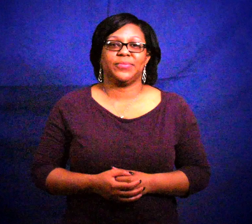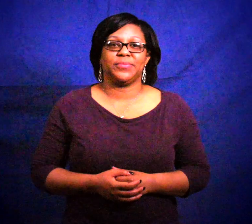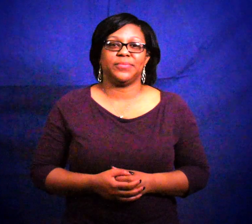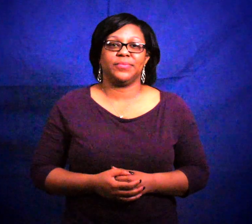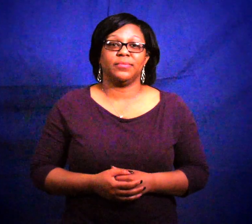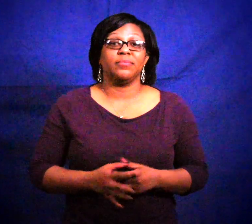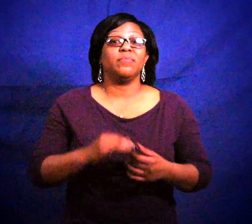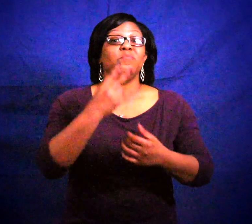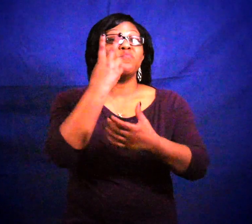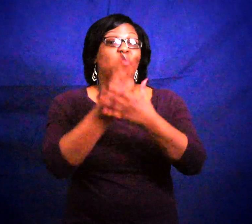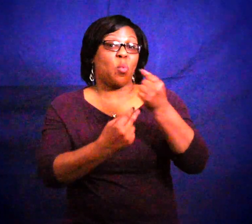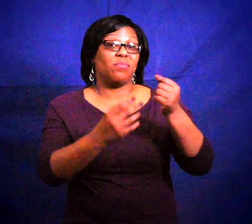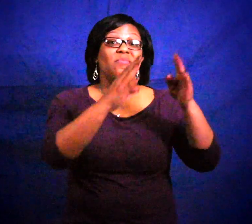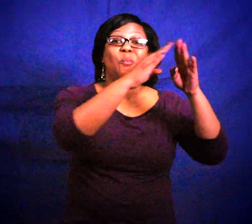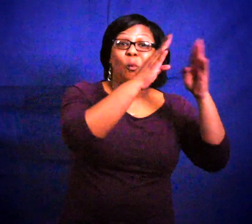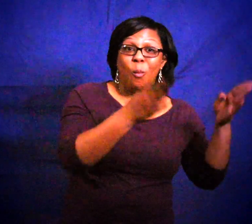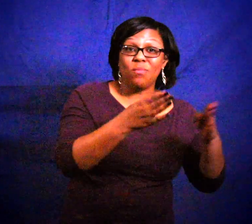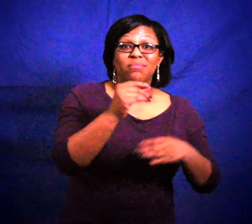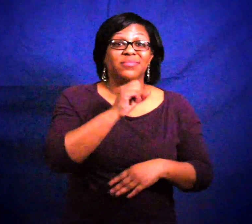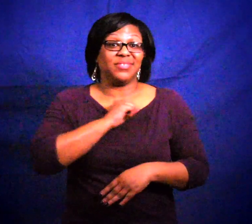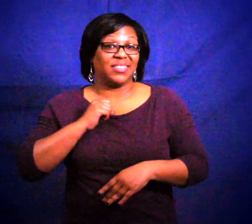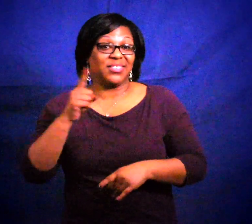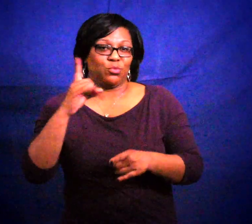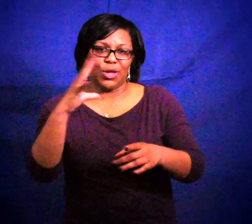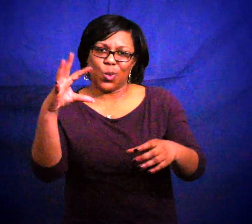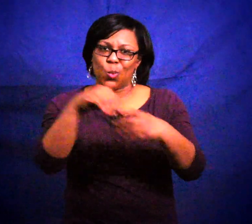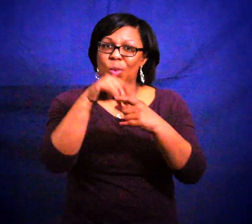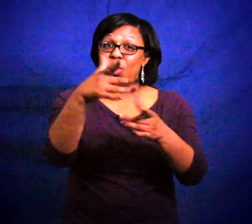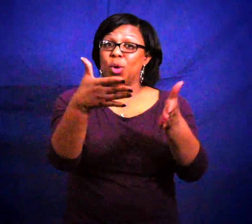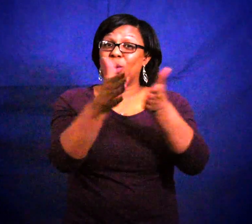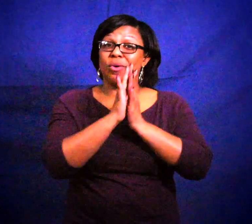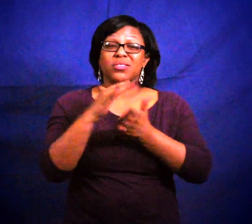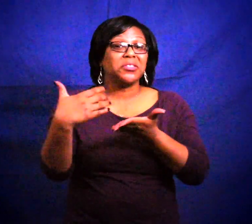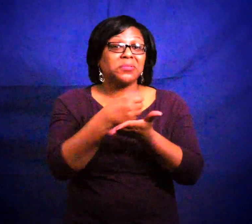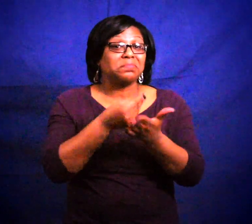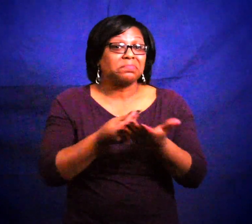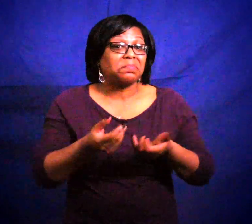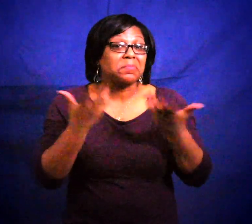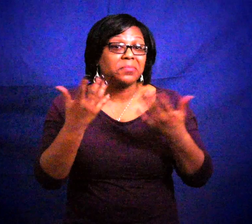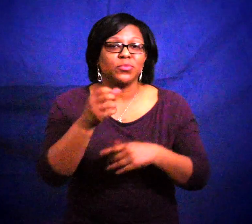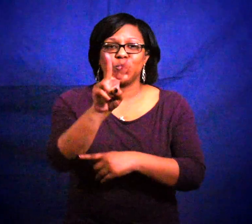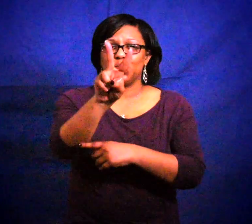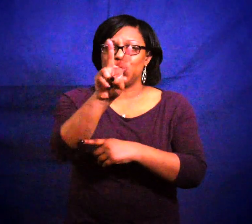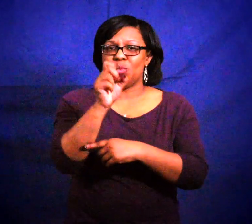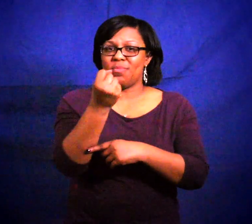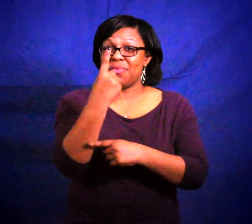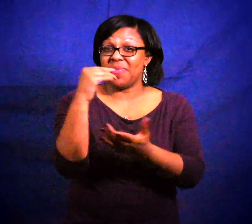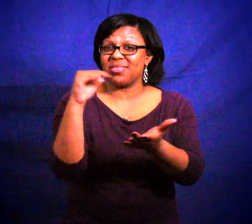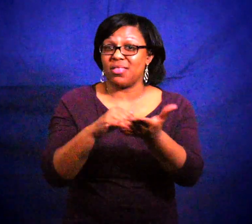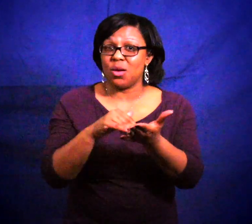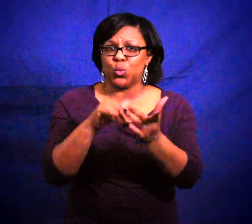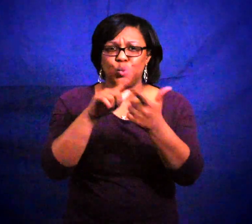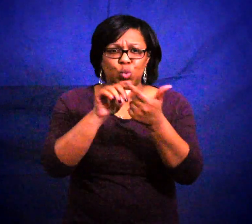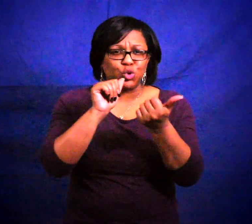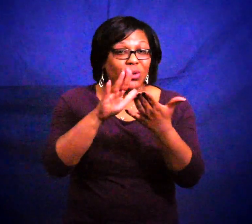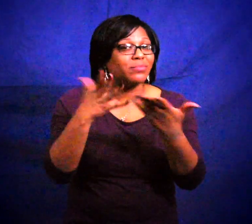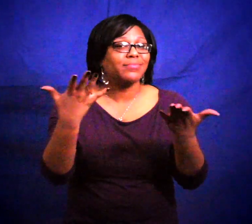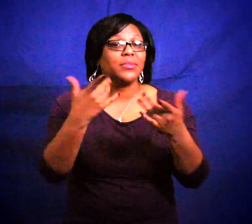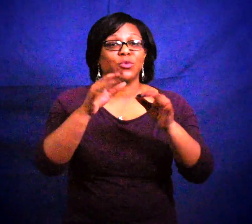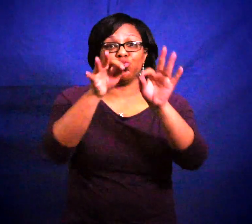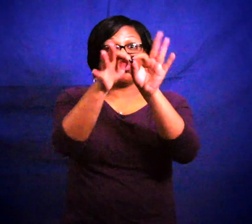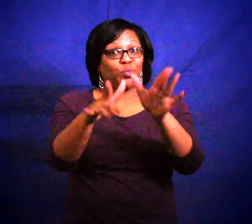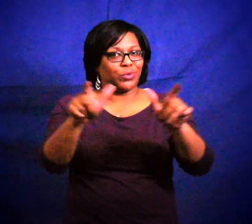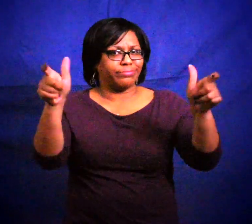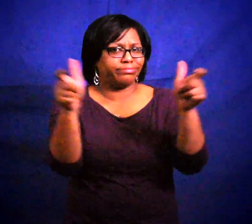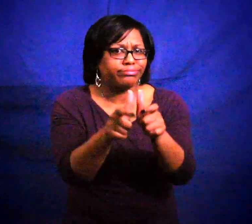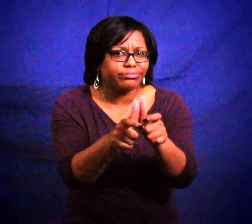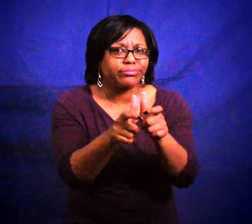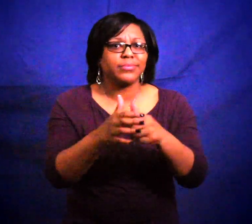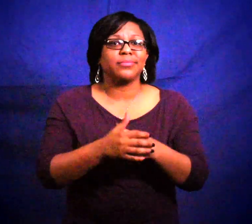Both the House and the Senate included their request for $211,000 to address interpreter shortages and